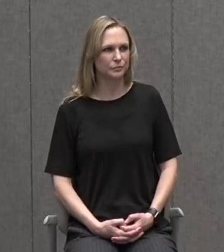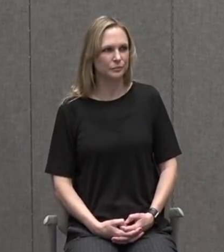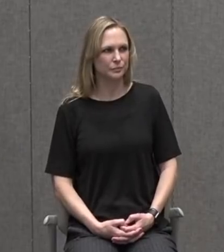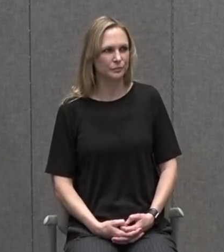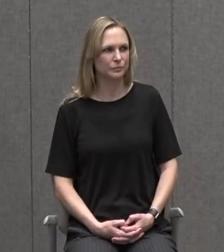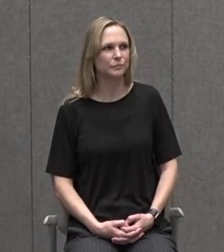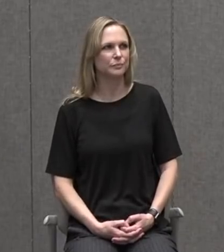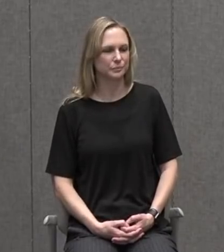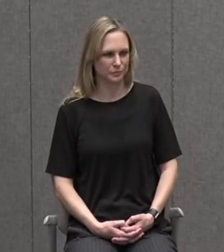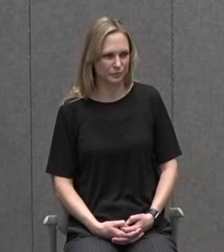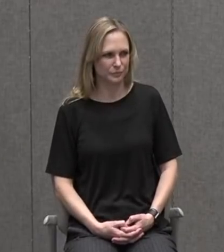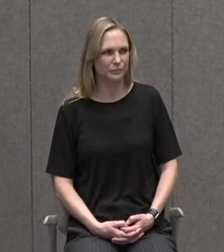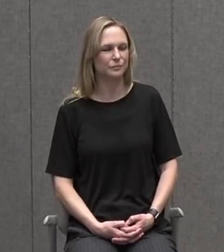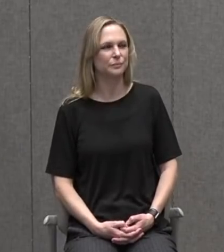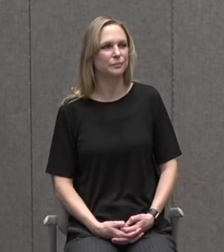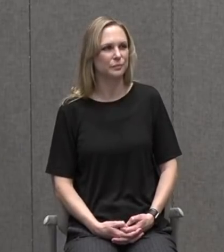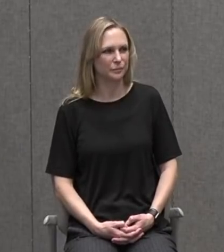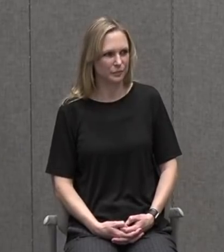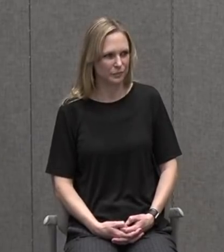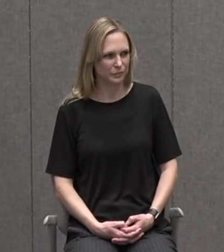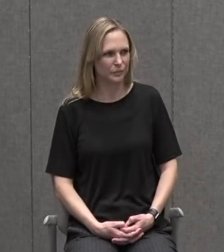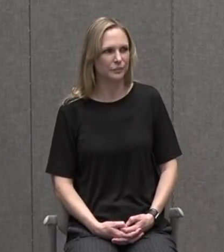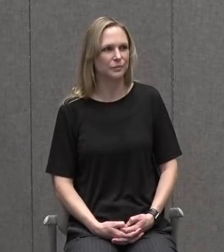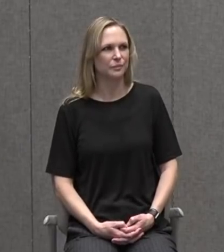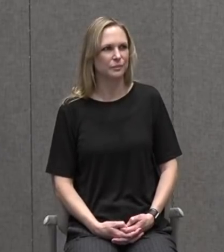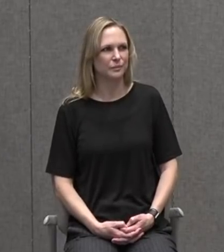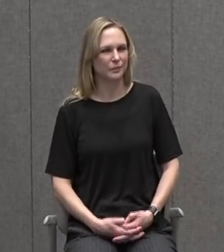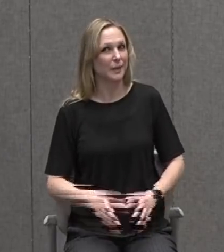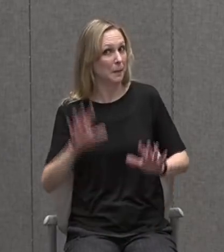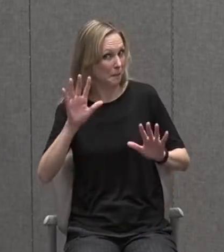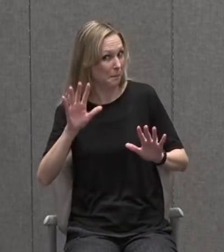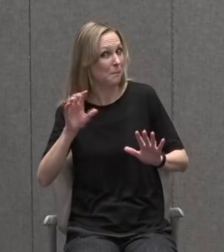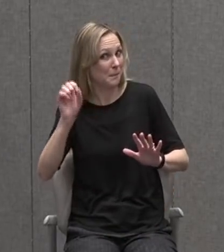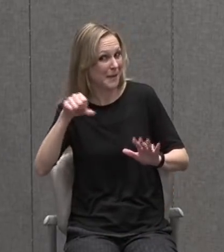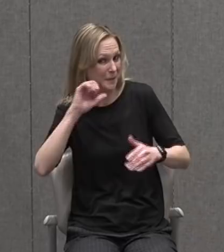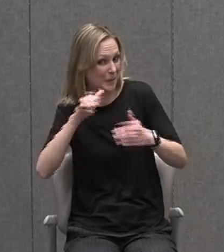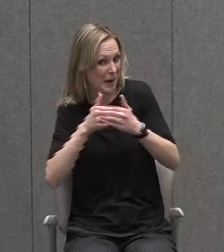Alright, so yes, I'm hiding them from you, ha ha ha!